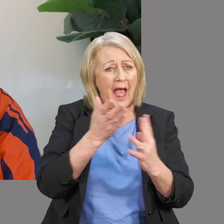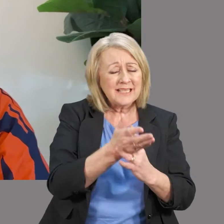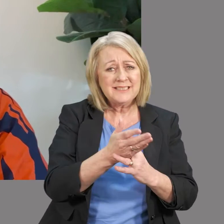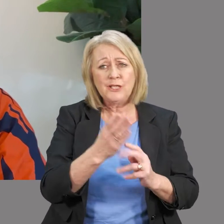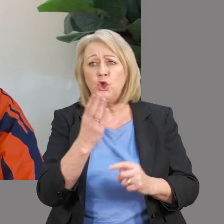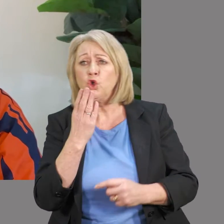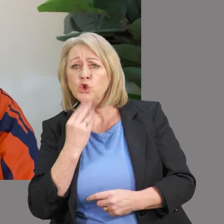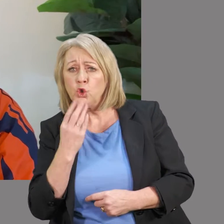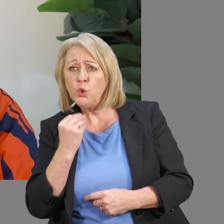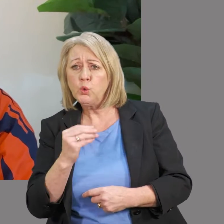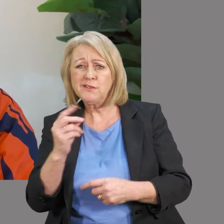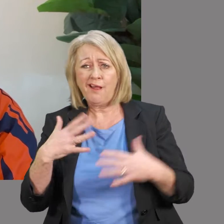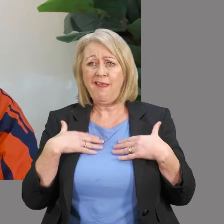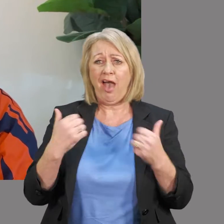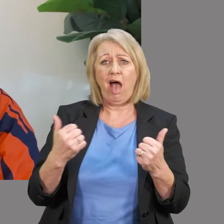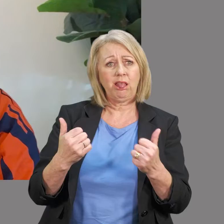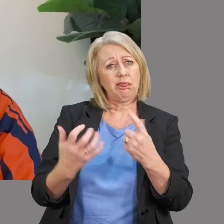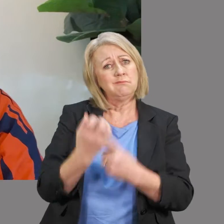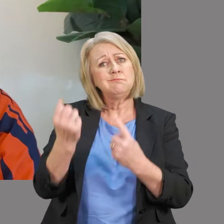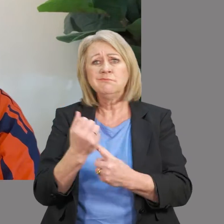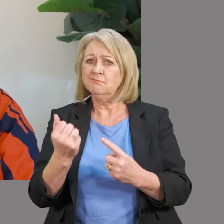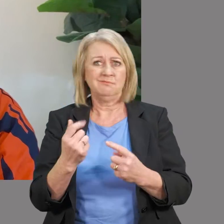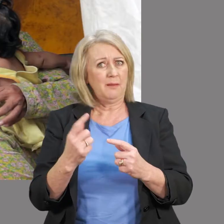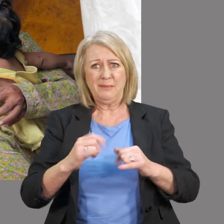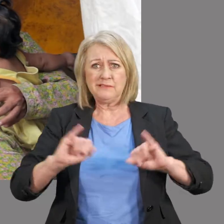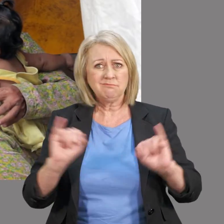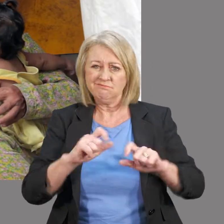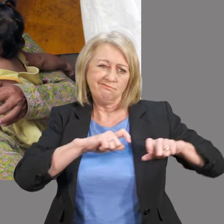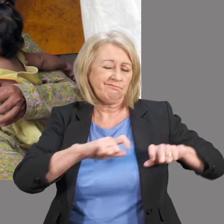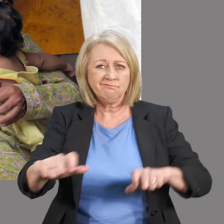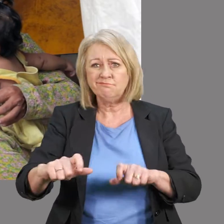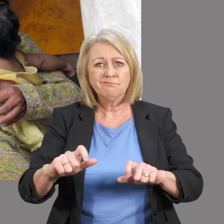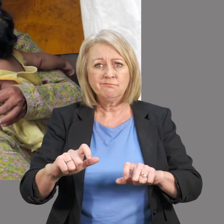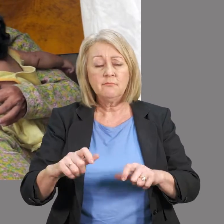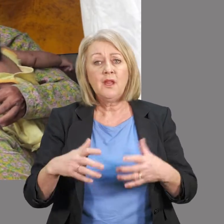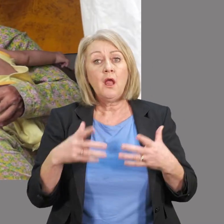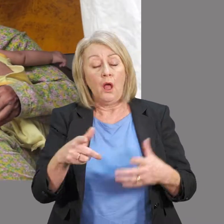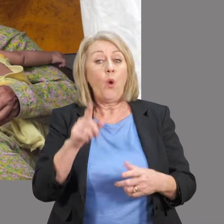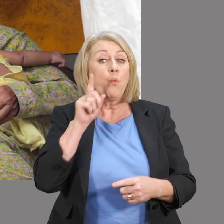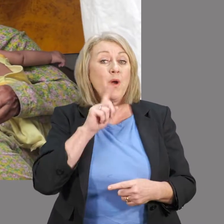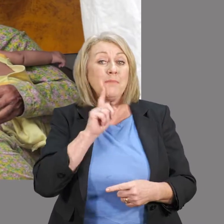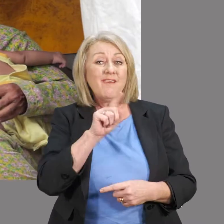outcomes remain persistent and profound. For instance, women from minoritised racial